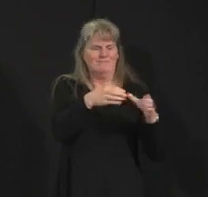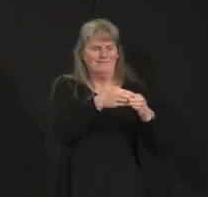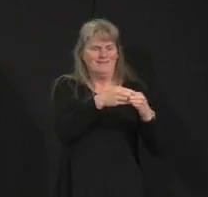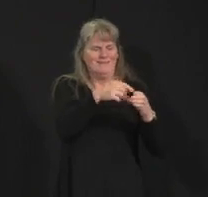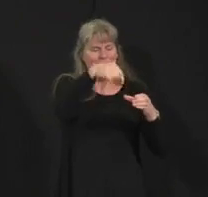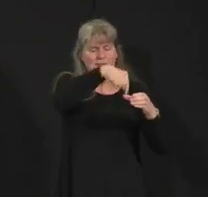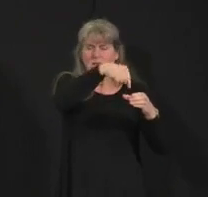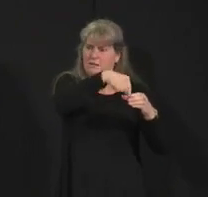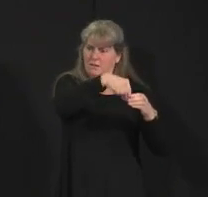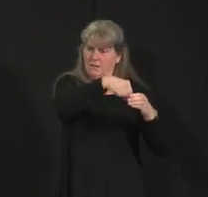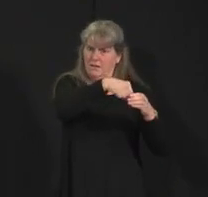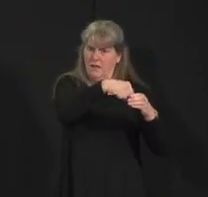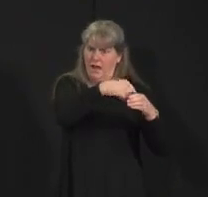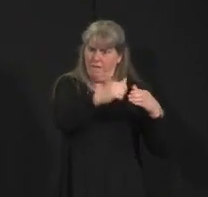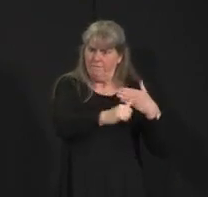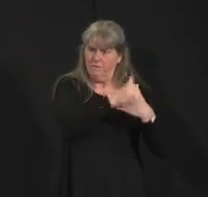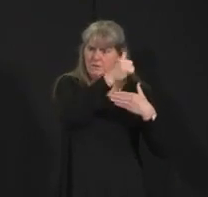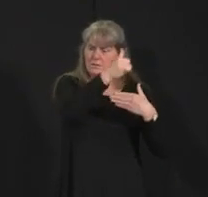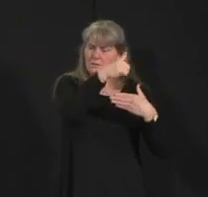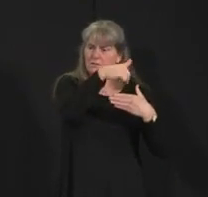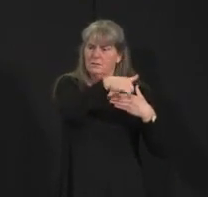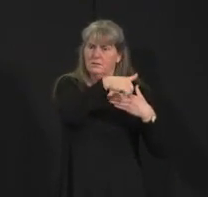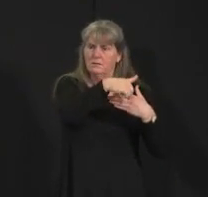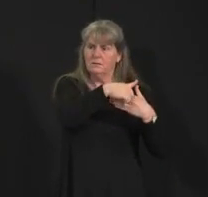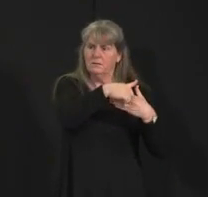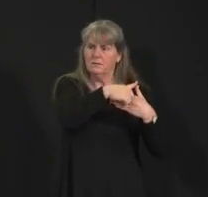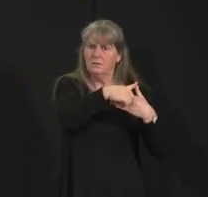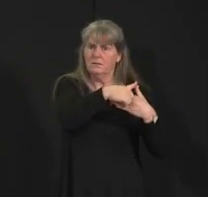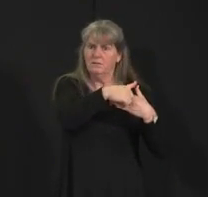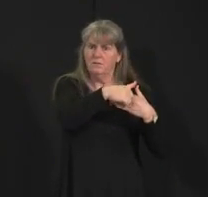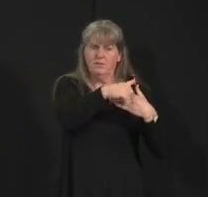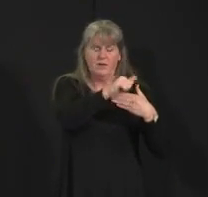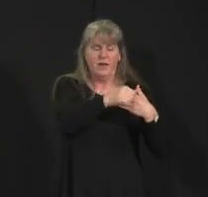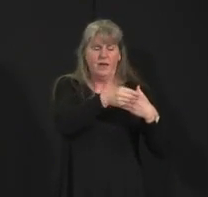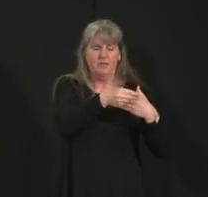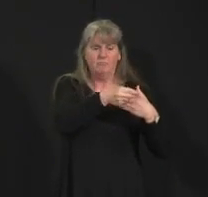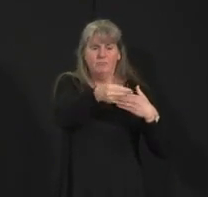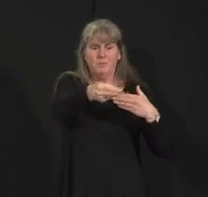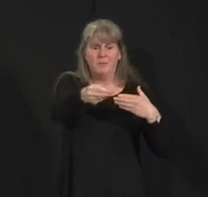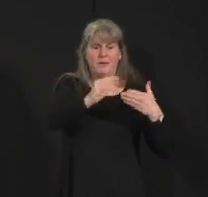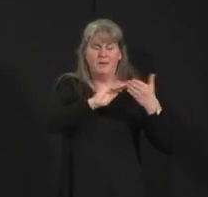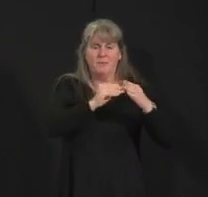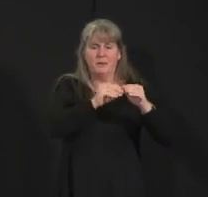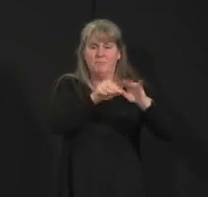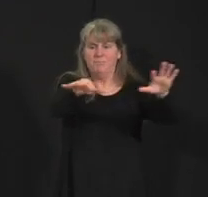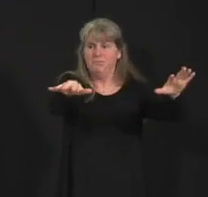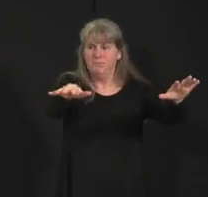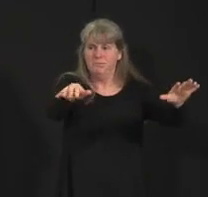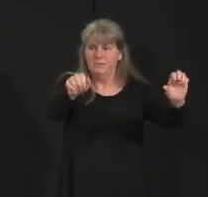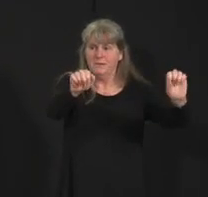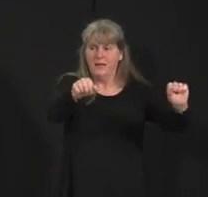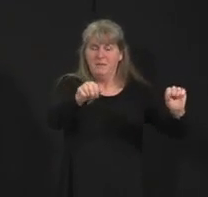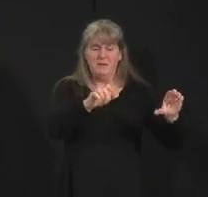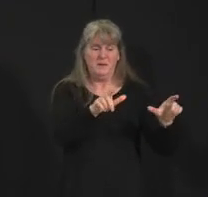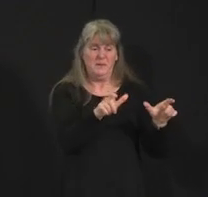Is this cluster, is there any risk of community transmission? You're continuing contact